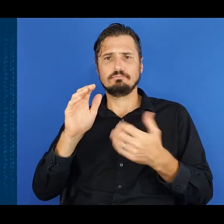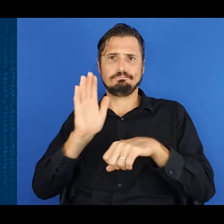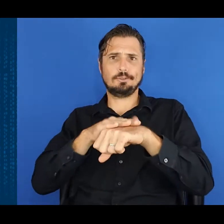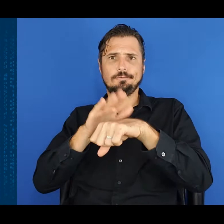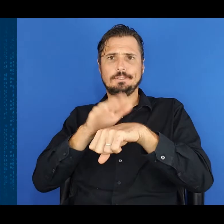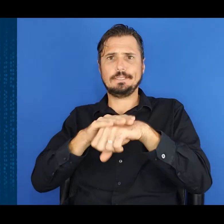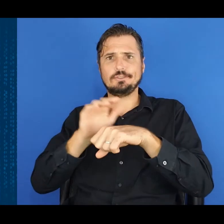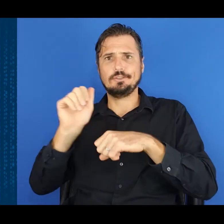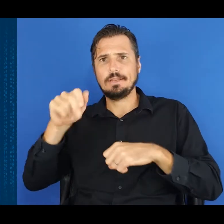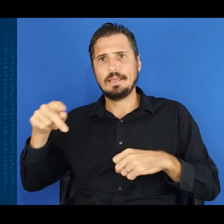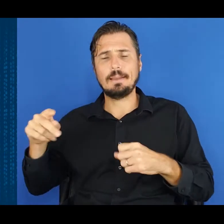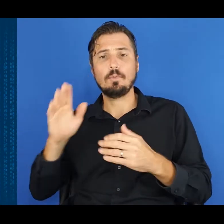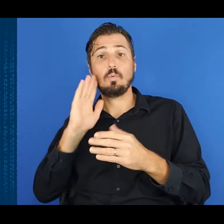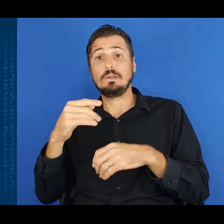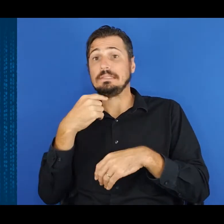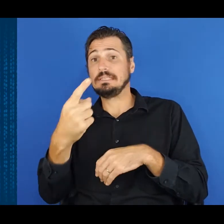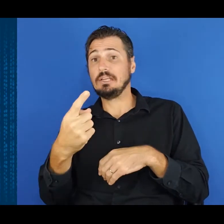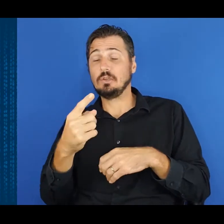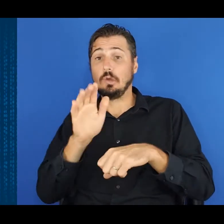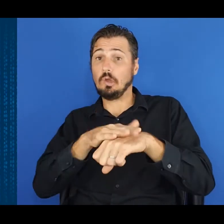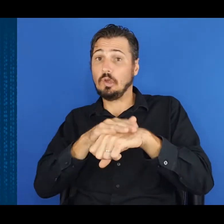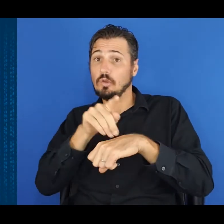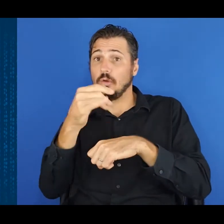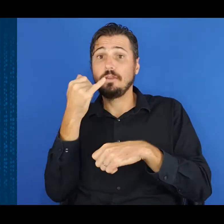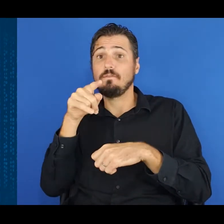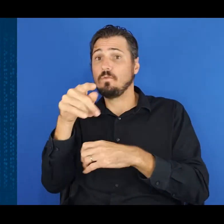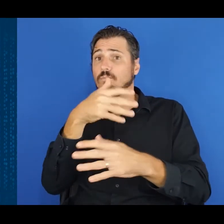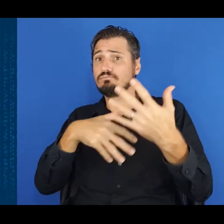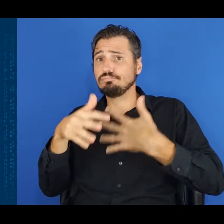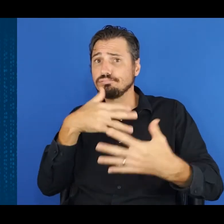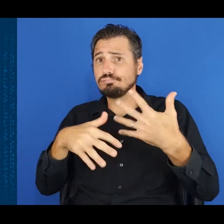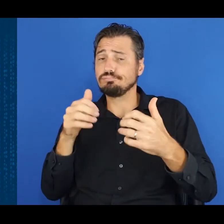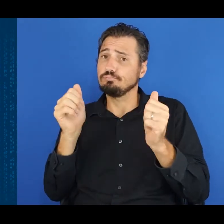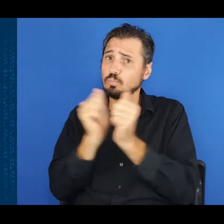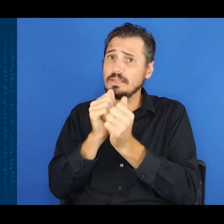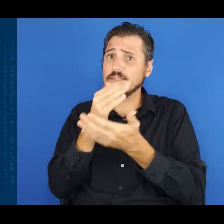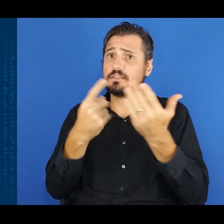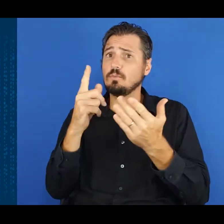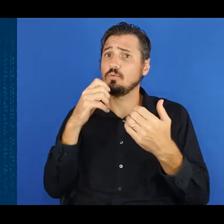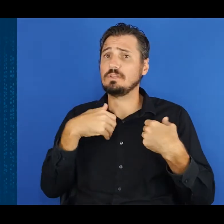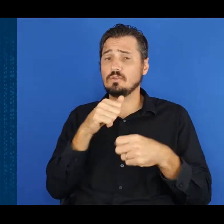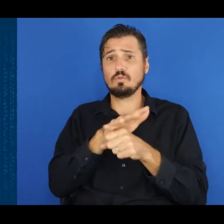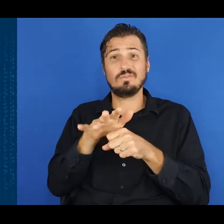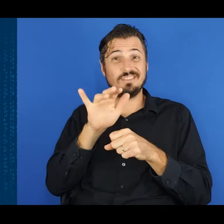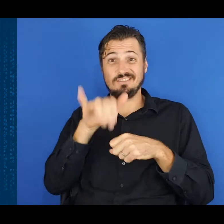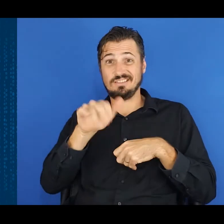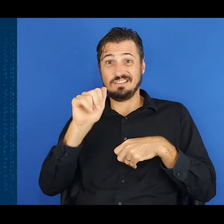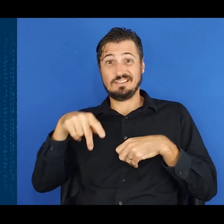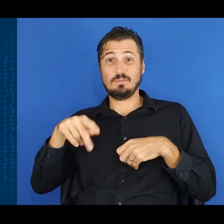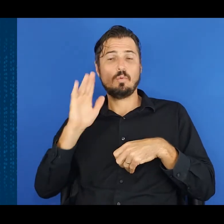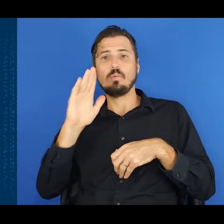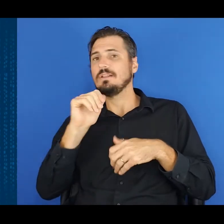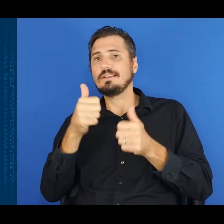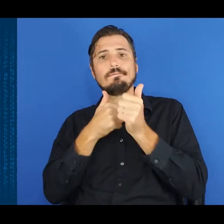you if you have been in close contact with someone exposed to COVID-19. This app does not track your location.